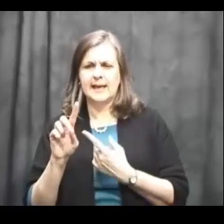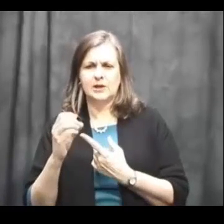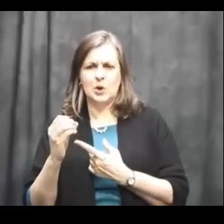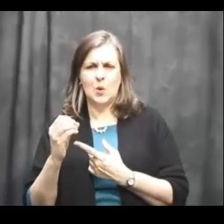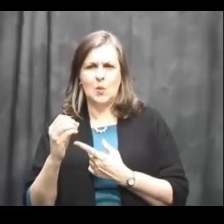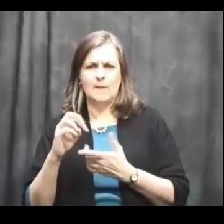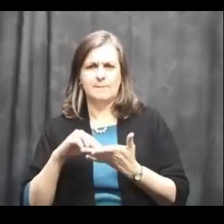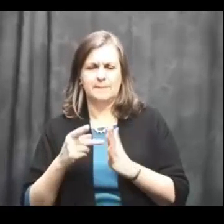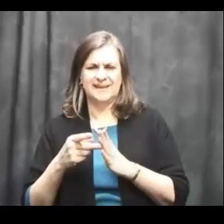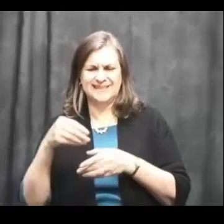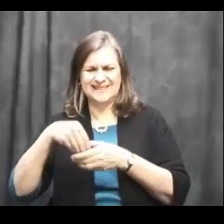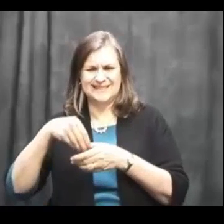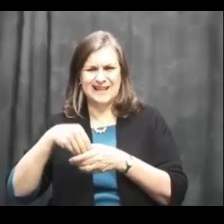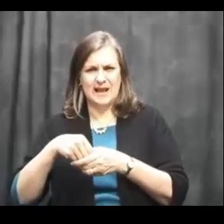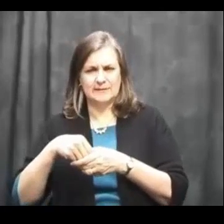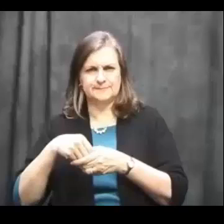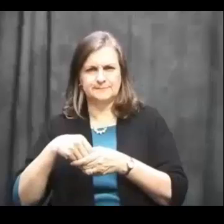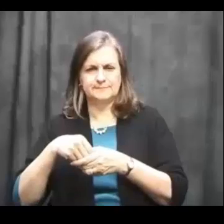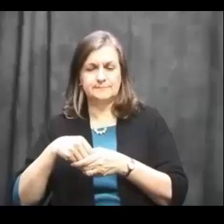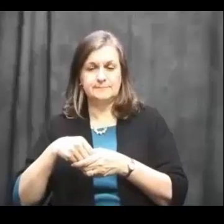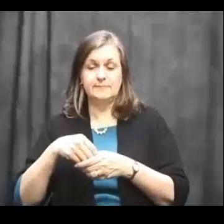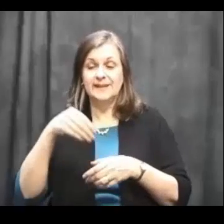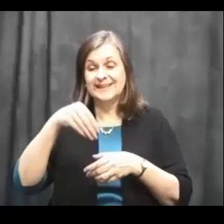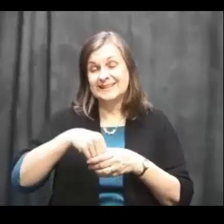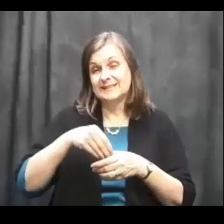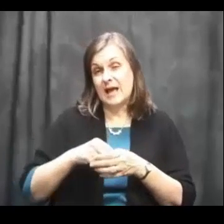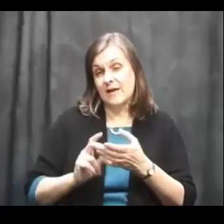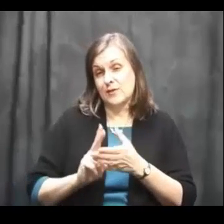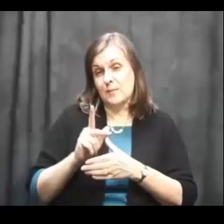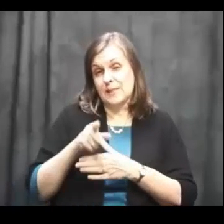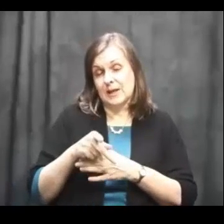we look at and endodermis inside the plant we are actually looking at is it surrounding